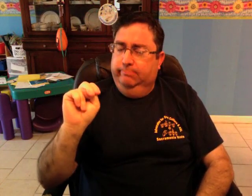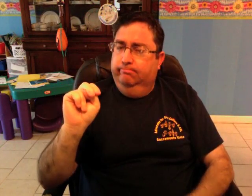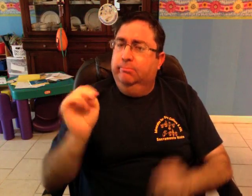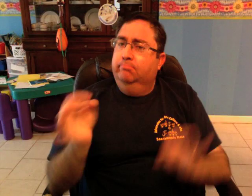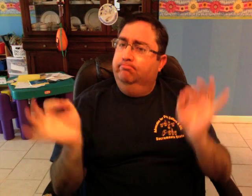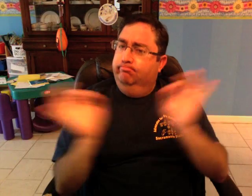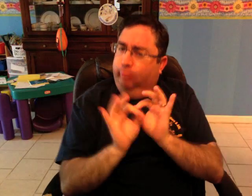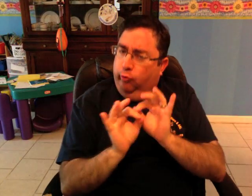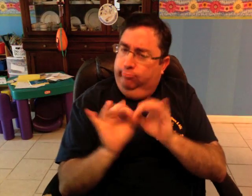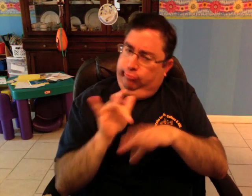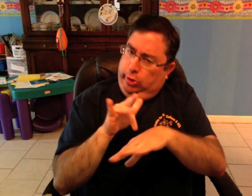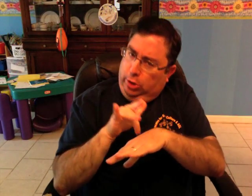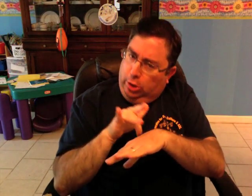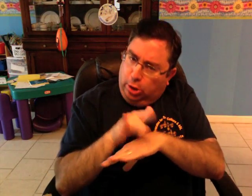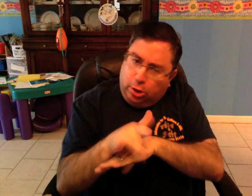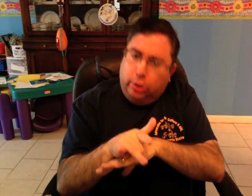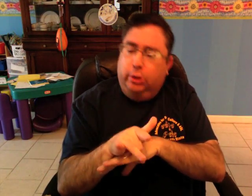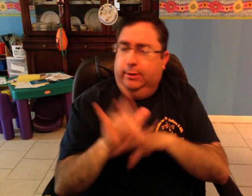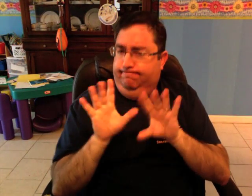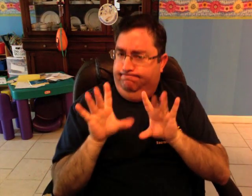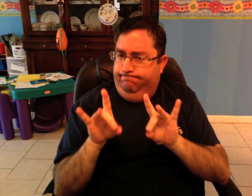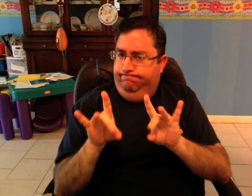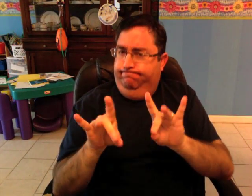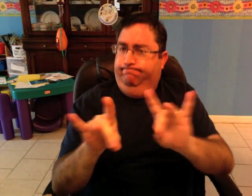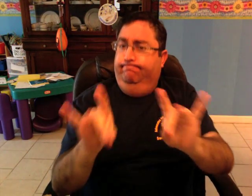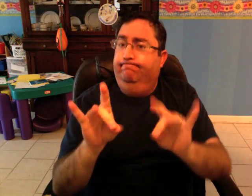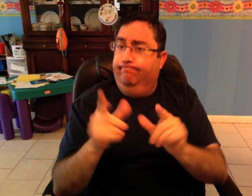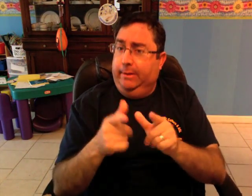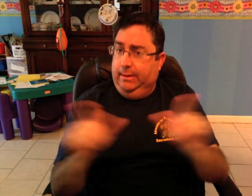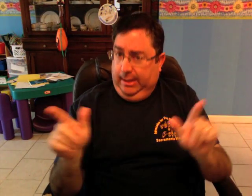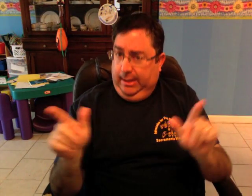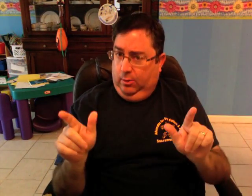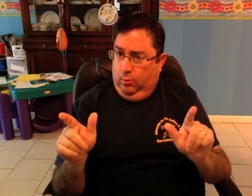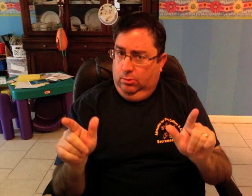and the importance of early exposure and acquisition of language.